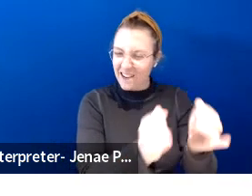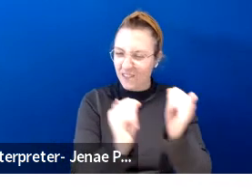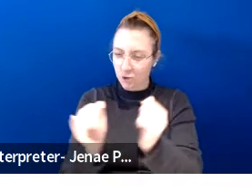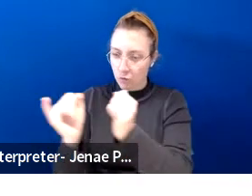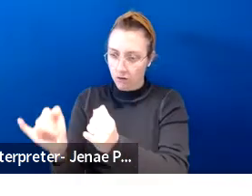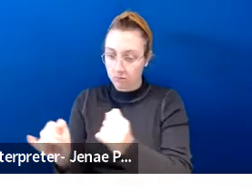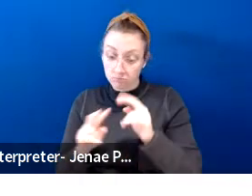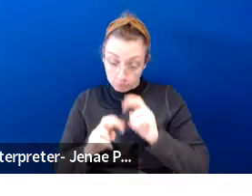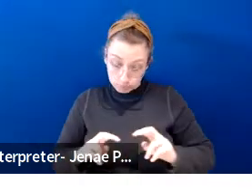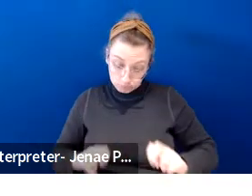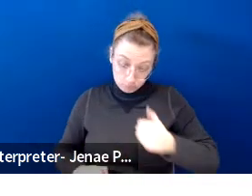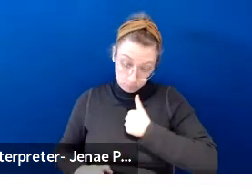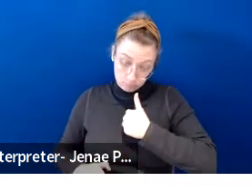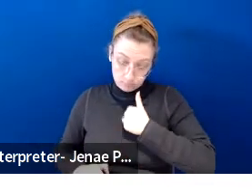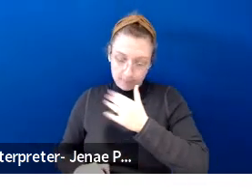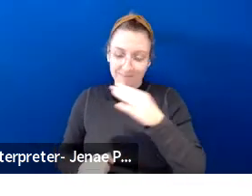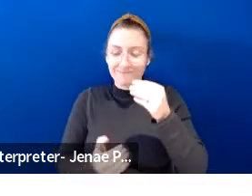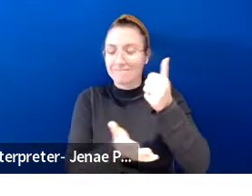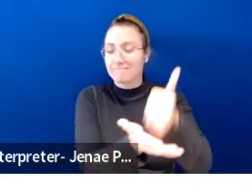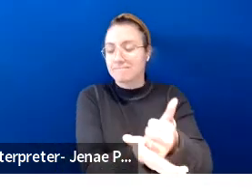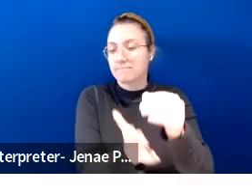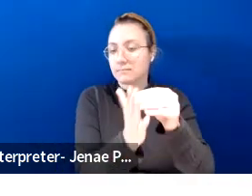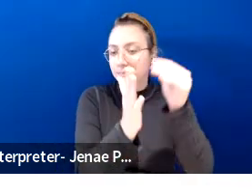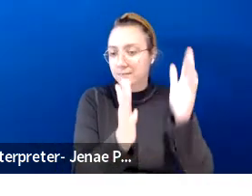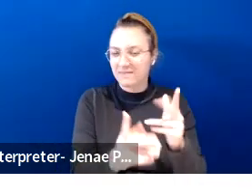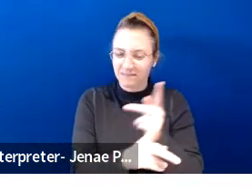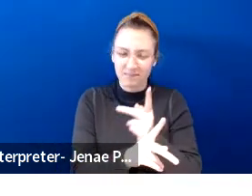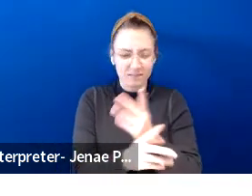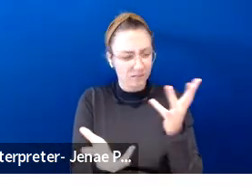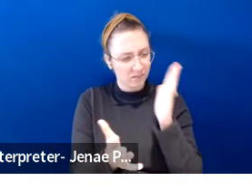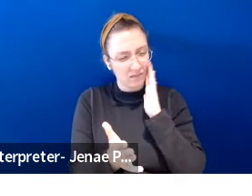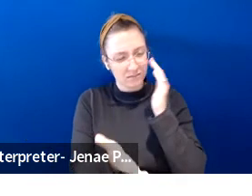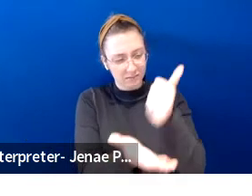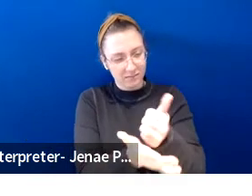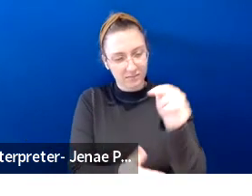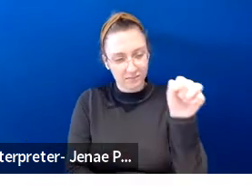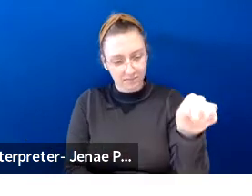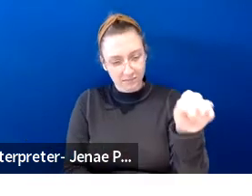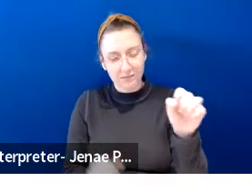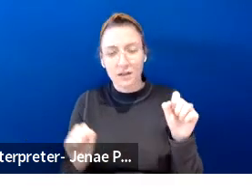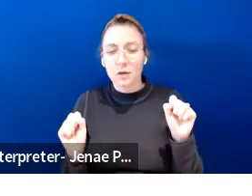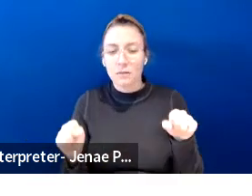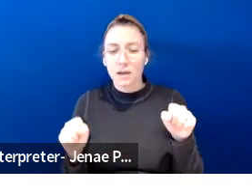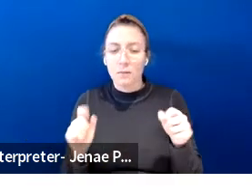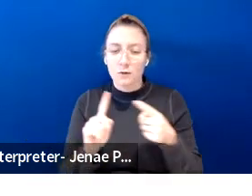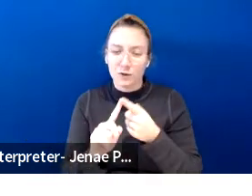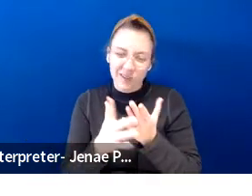and we want to help our students figure out what's going to be helpful to them to be able to get through the challenges.